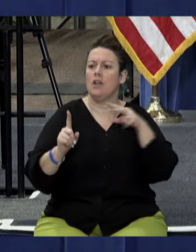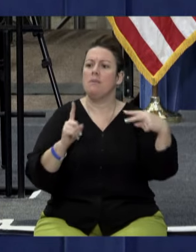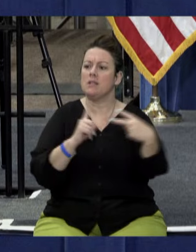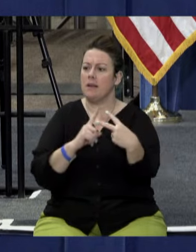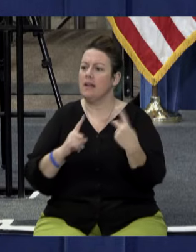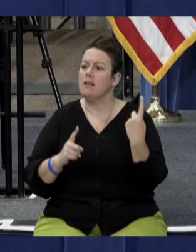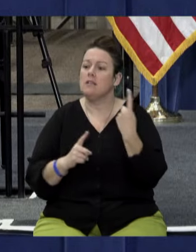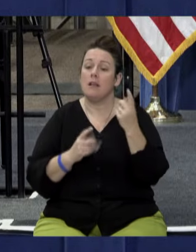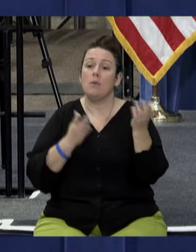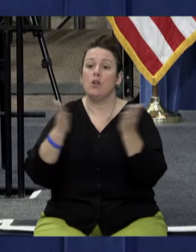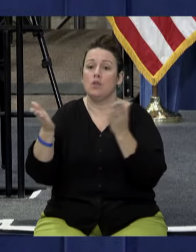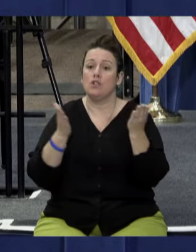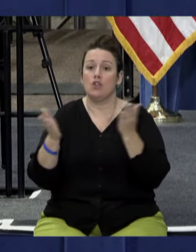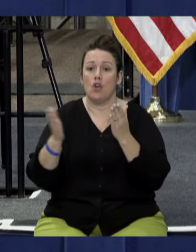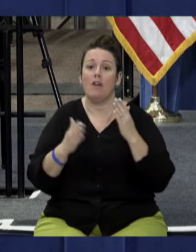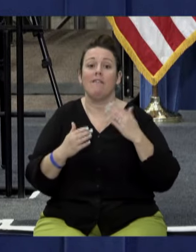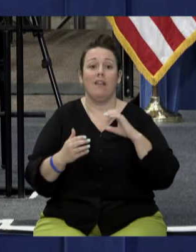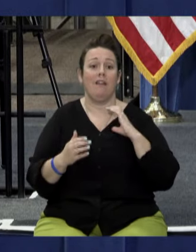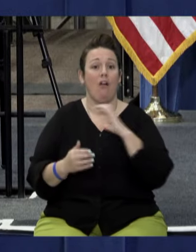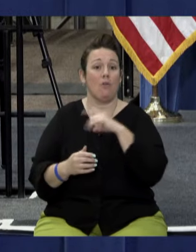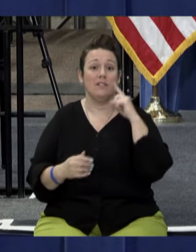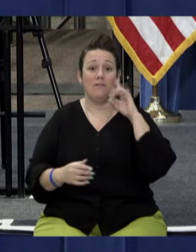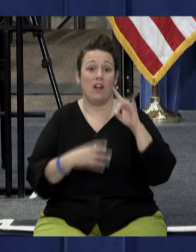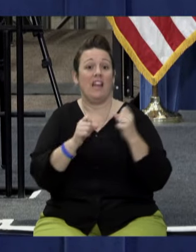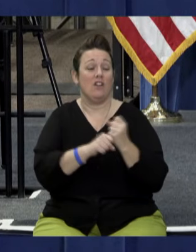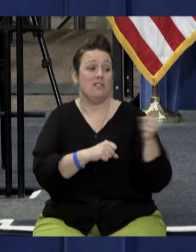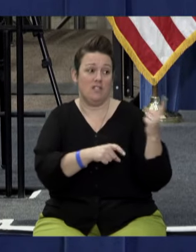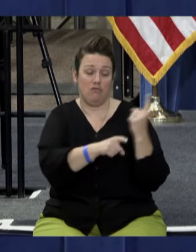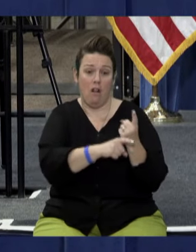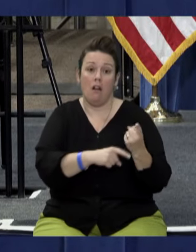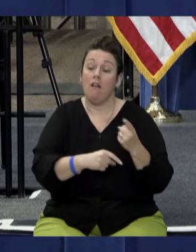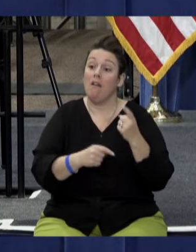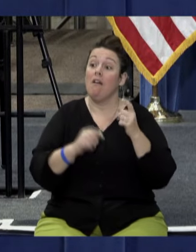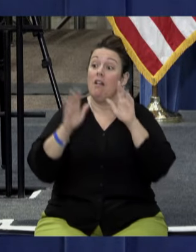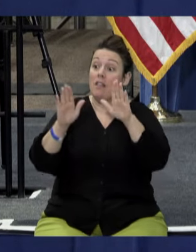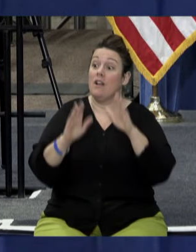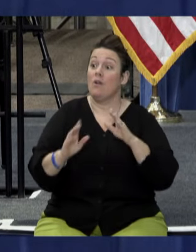served in Congress for eight years, he's right on. The great part I get to, and Bobby may be a